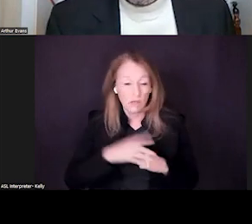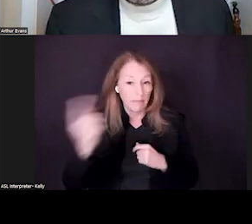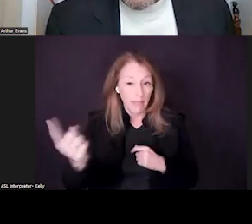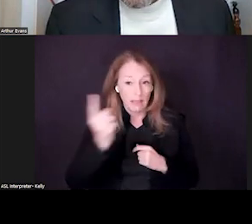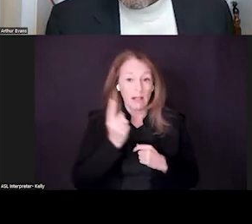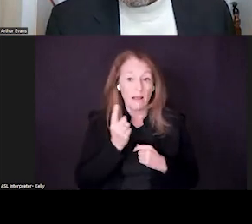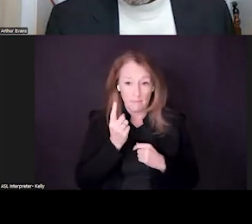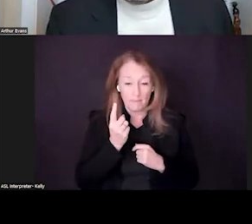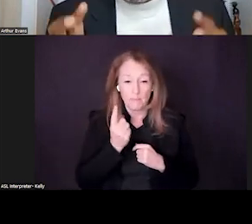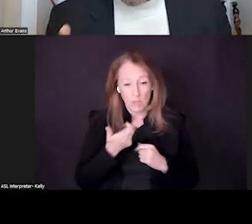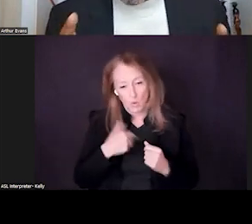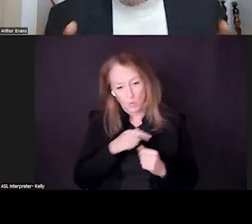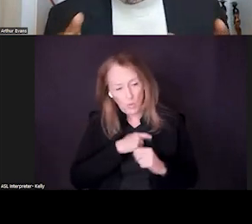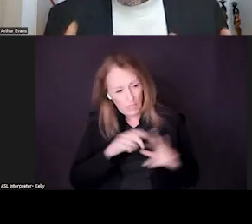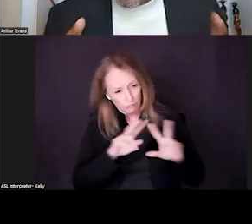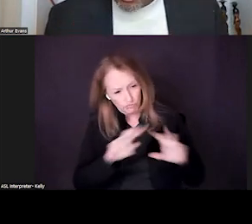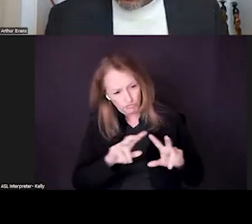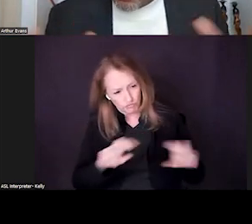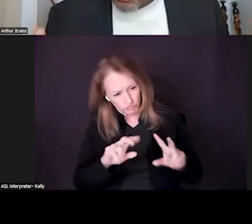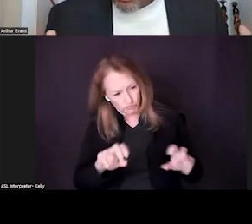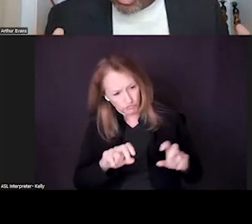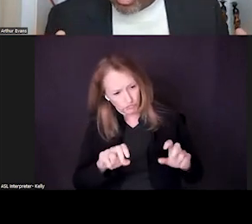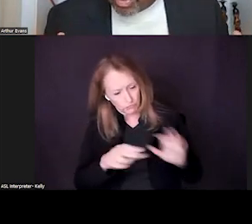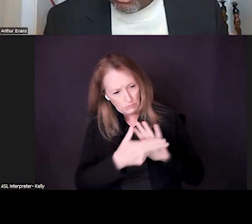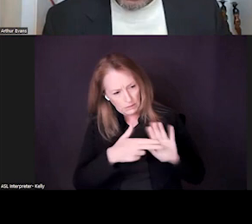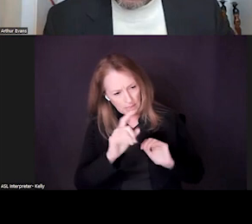WE DIAGNOSE THEM, FIGURE OUT WHAT IS WRONG BECAUSE THAT IS IMPORTANT,